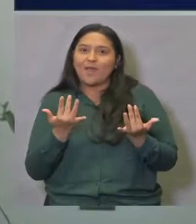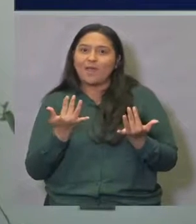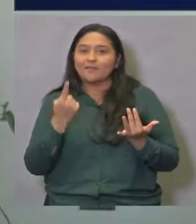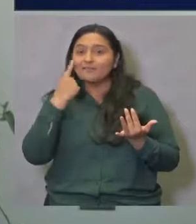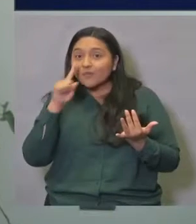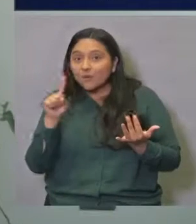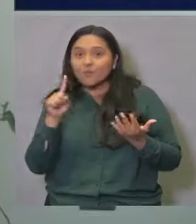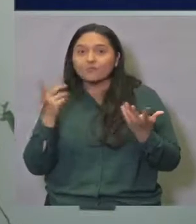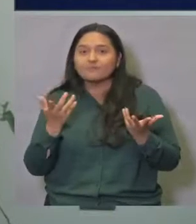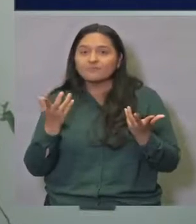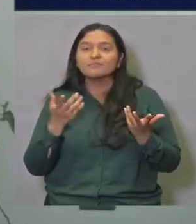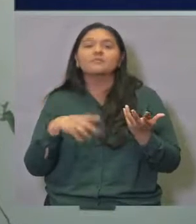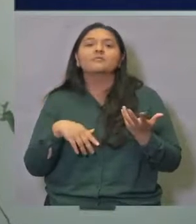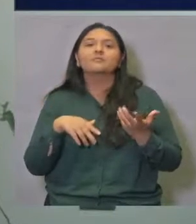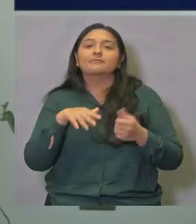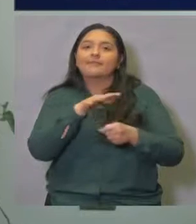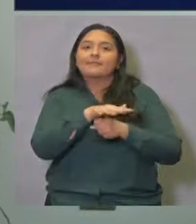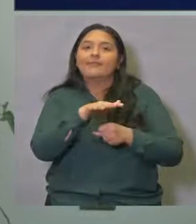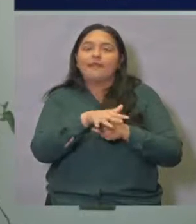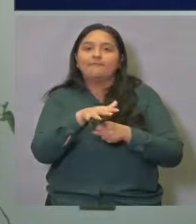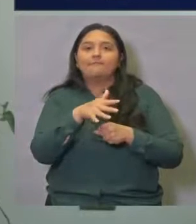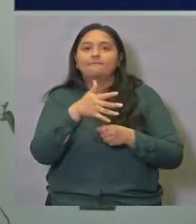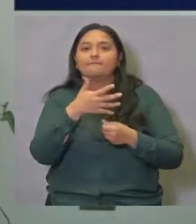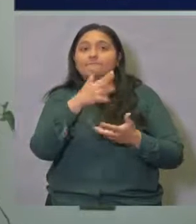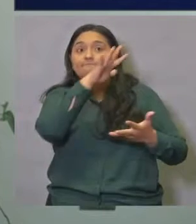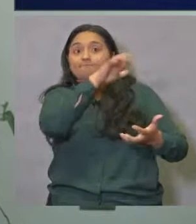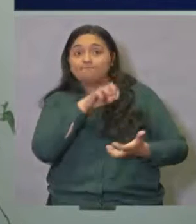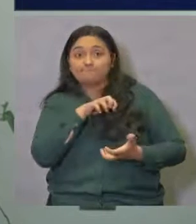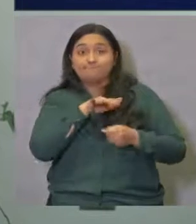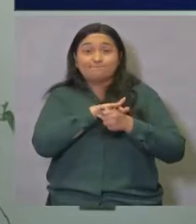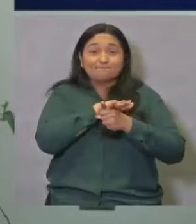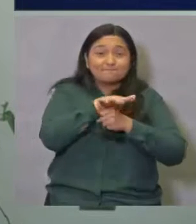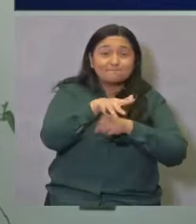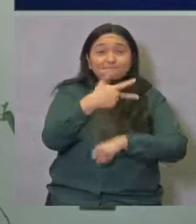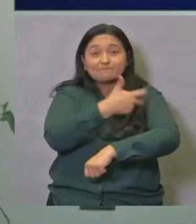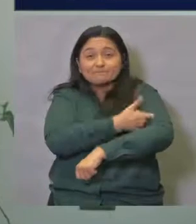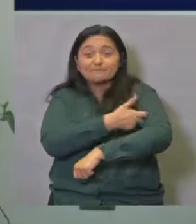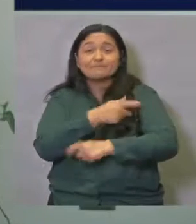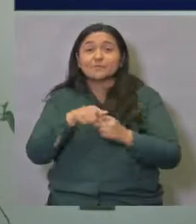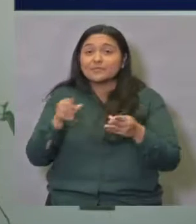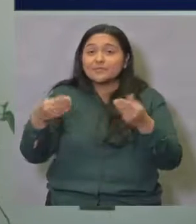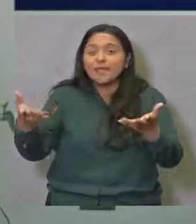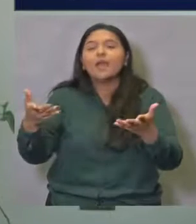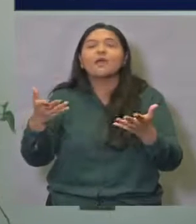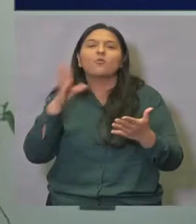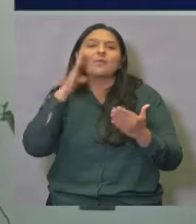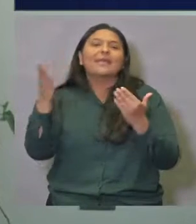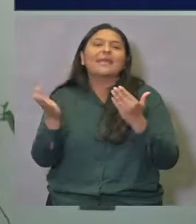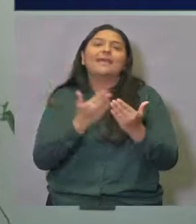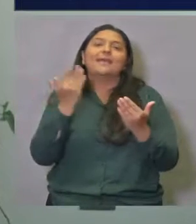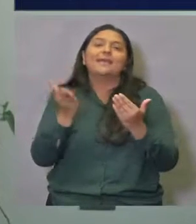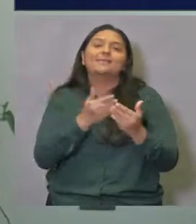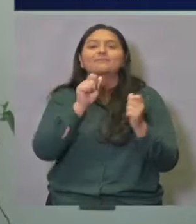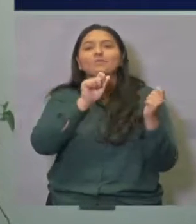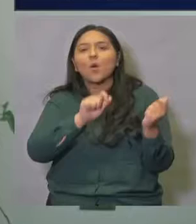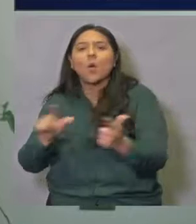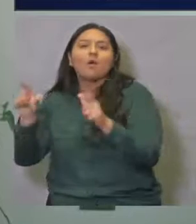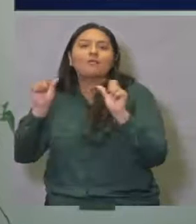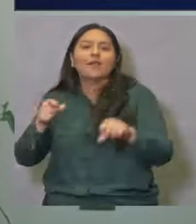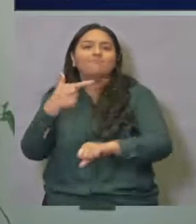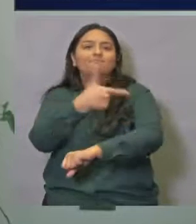WE JUST ARE ANXIOUS FOR US TO